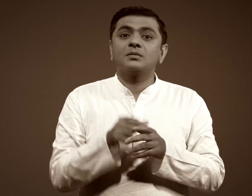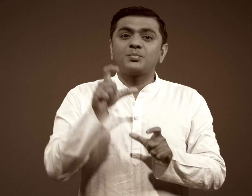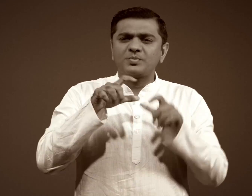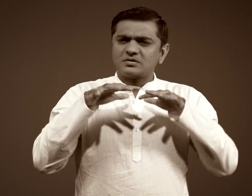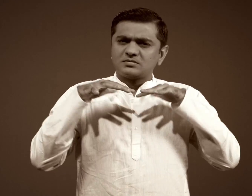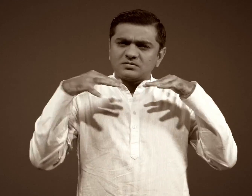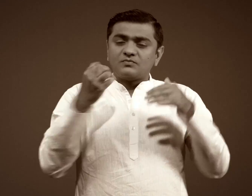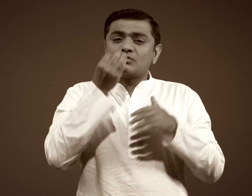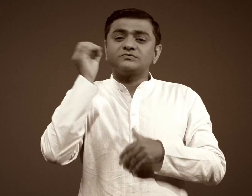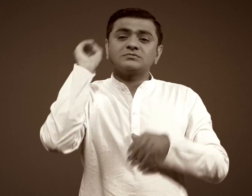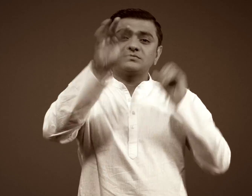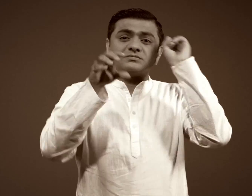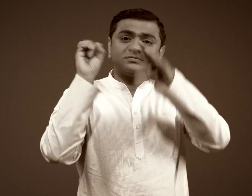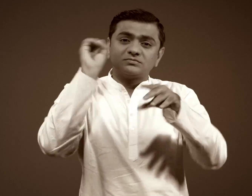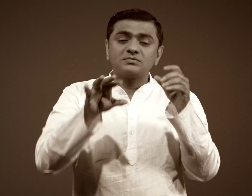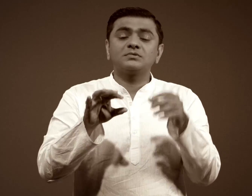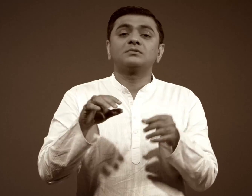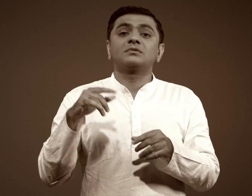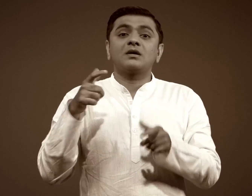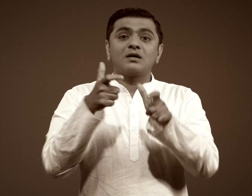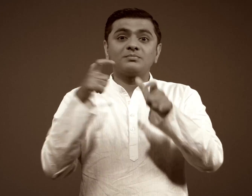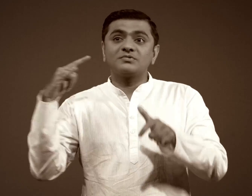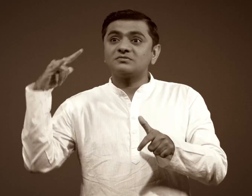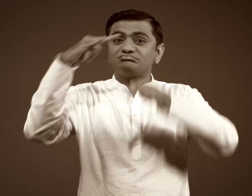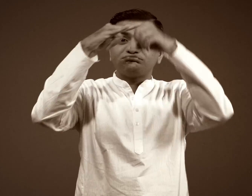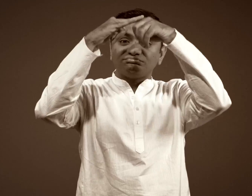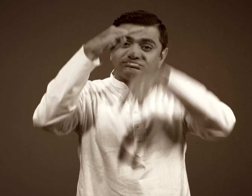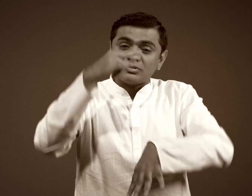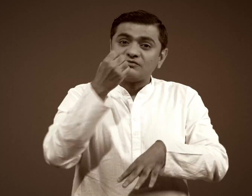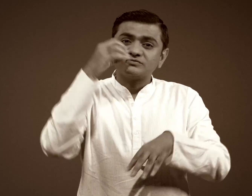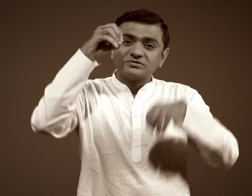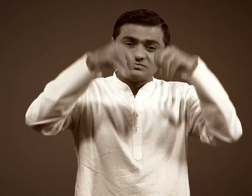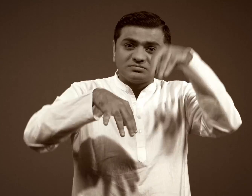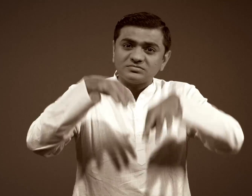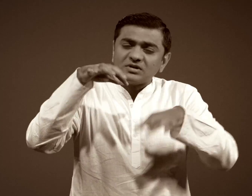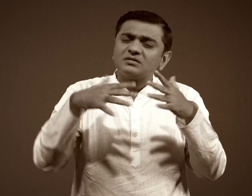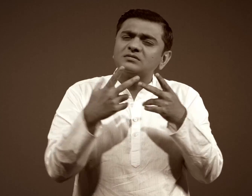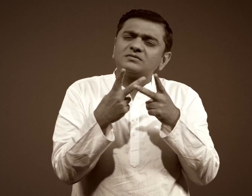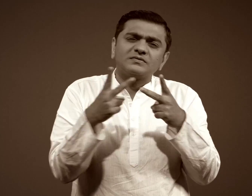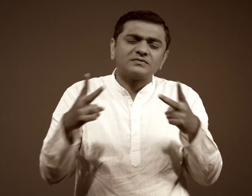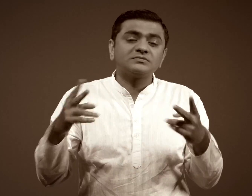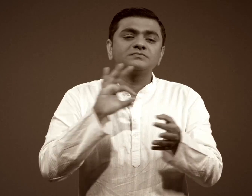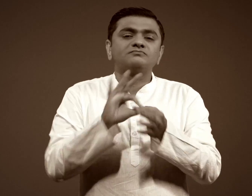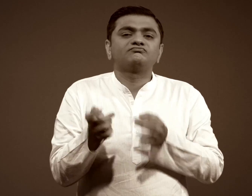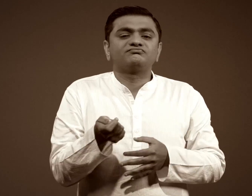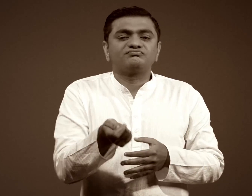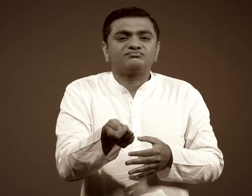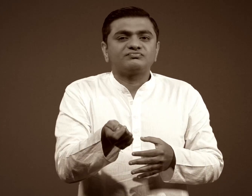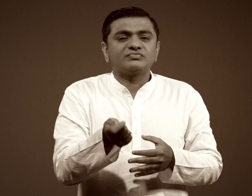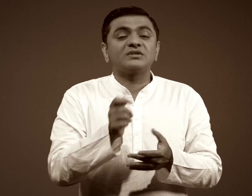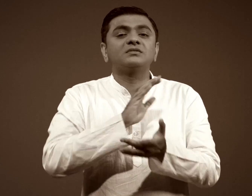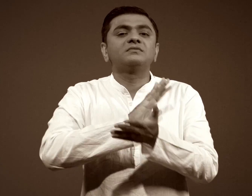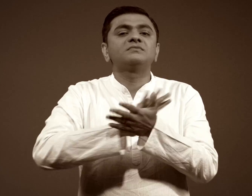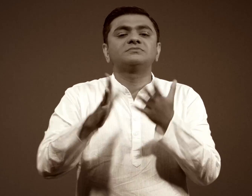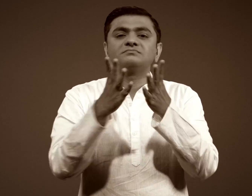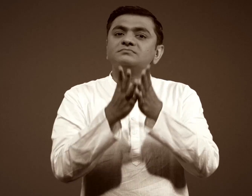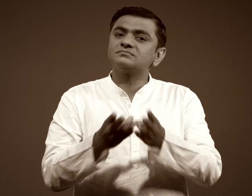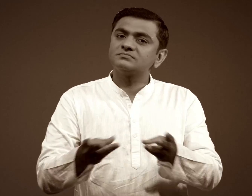The crowd showered him with petals while air force planes overhead dropped flowers during his cremation.